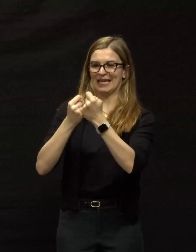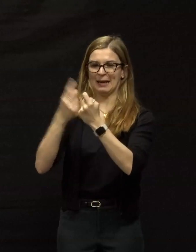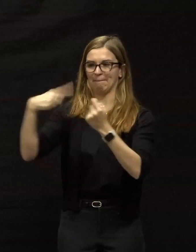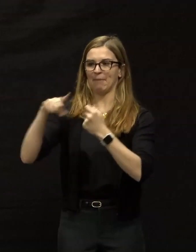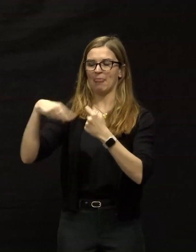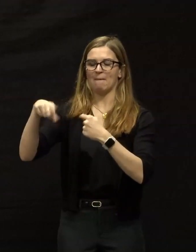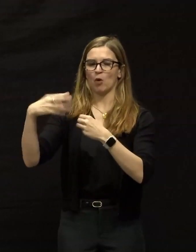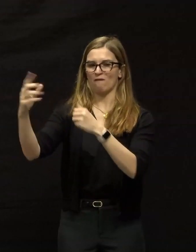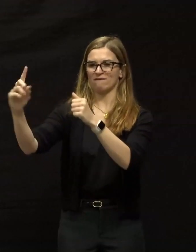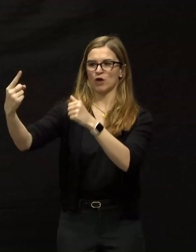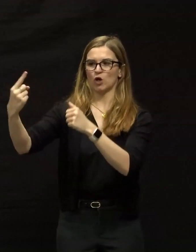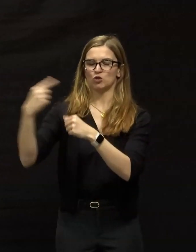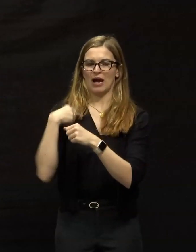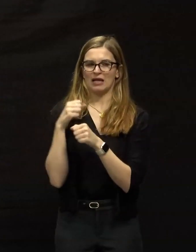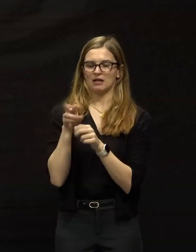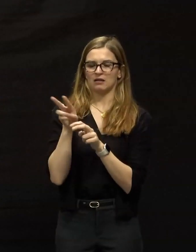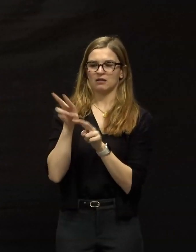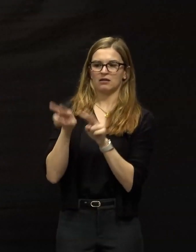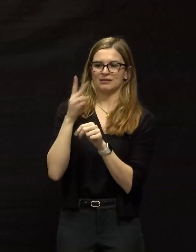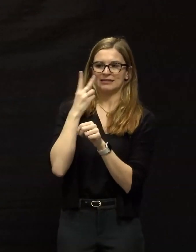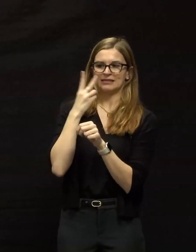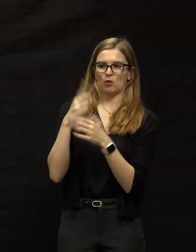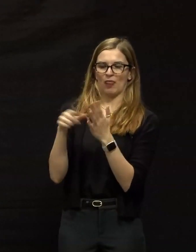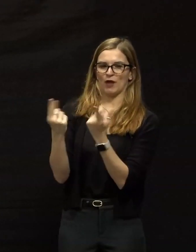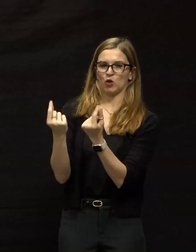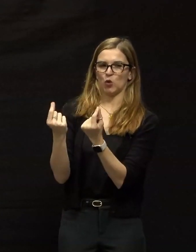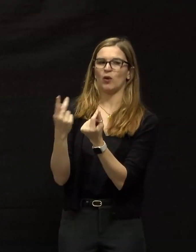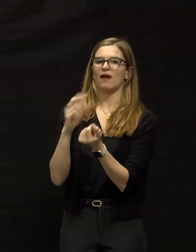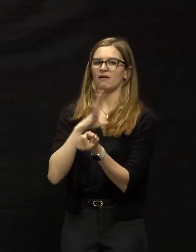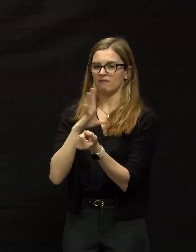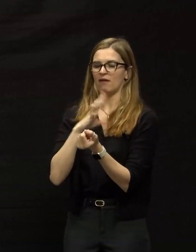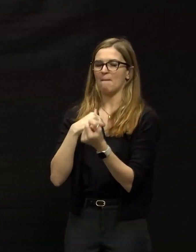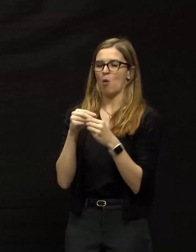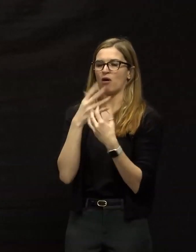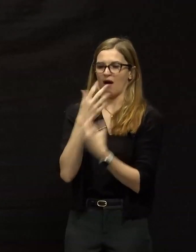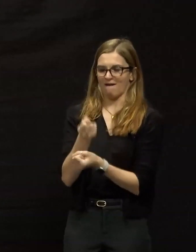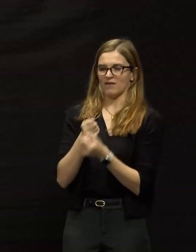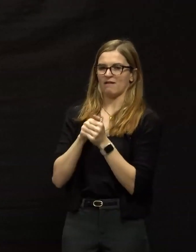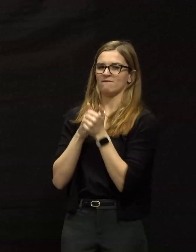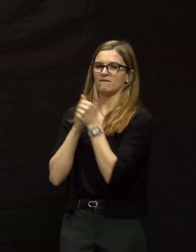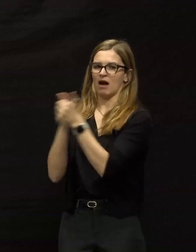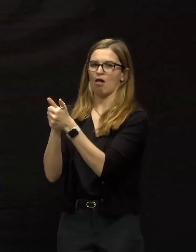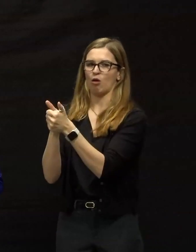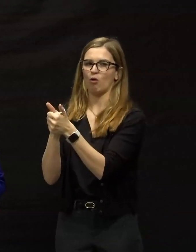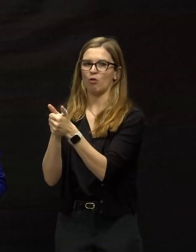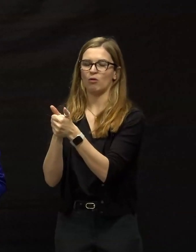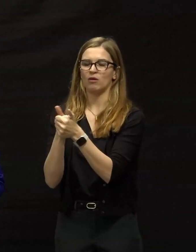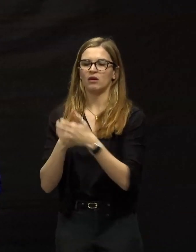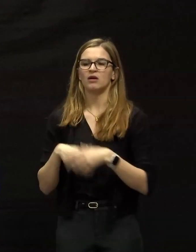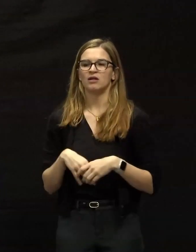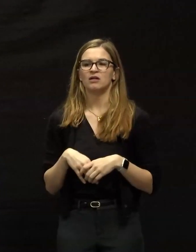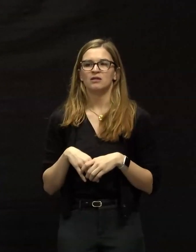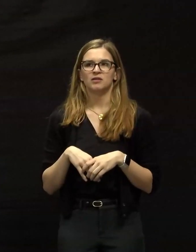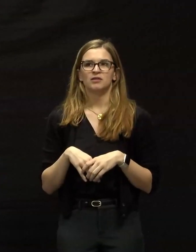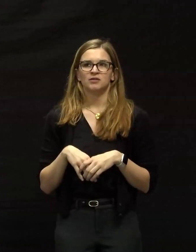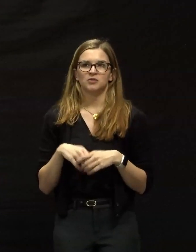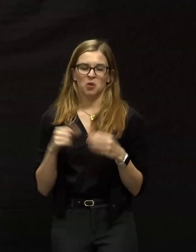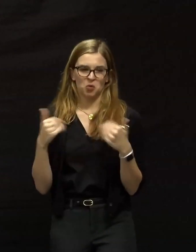you know, like if it's a sports team or something, I want them to go first so that I can see what's being done, and then I'm more confident to follow their lead,"